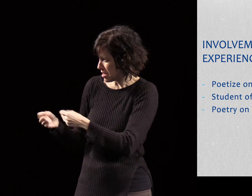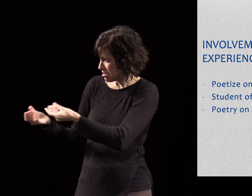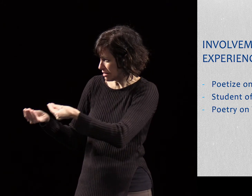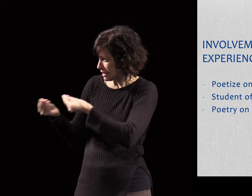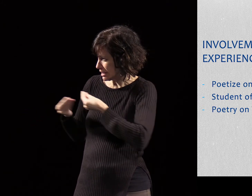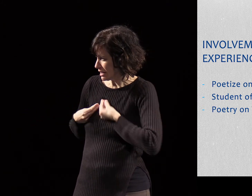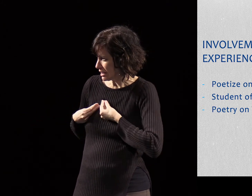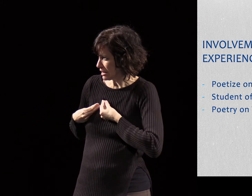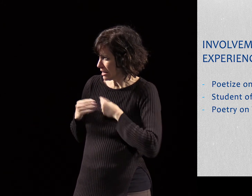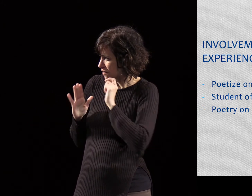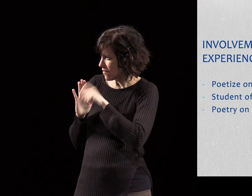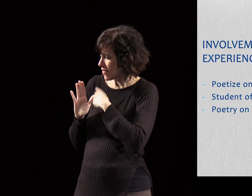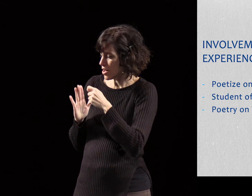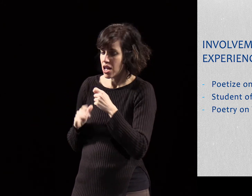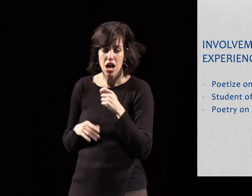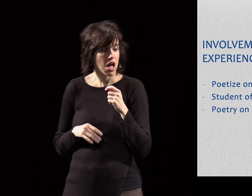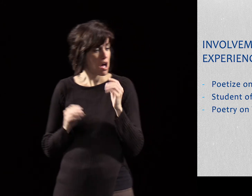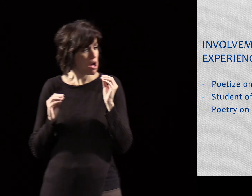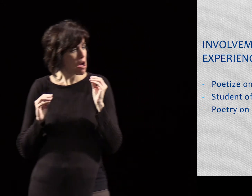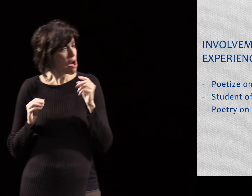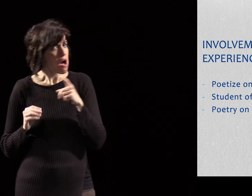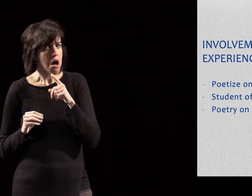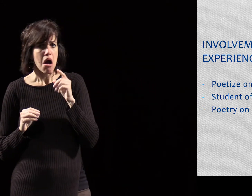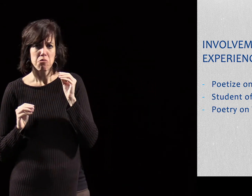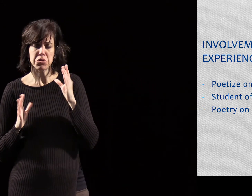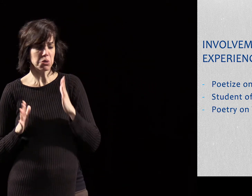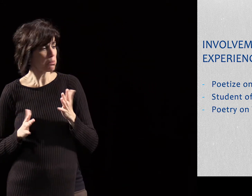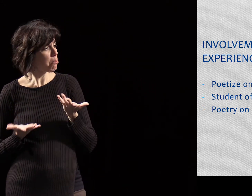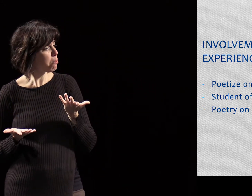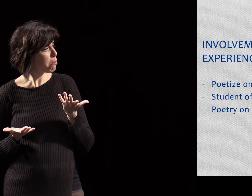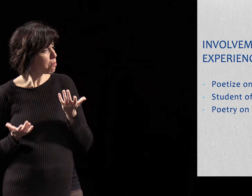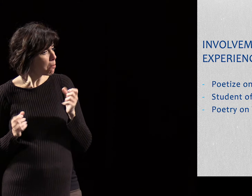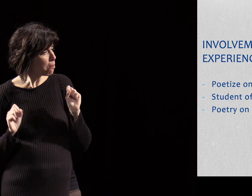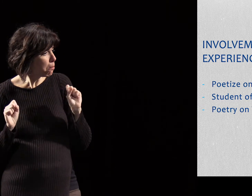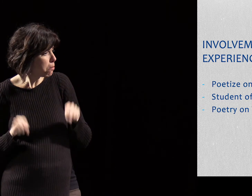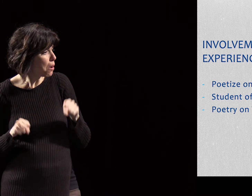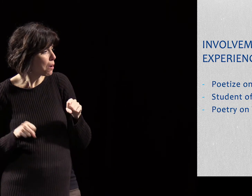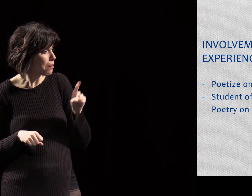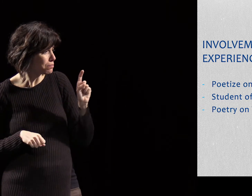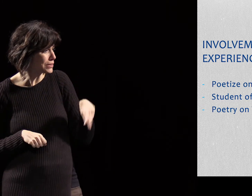Could I see the videotapes from our class?" And the professor agreed and said "Yeah,